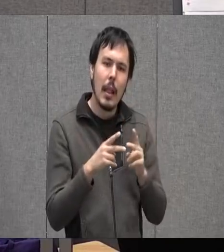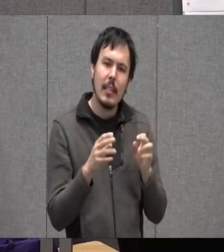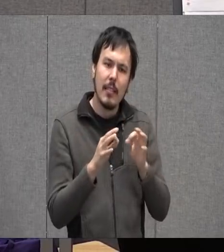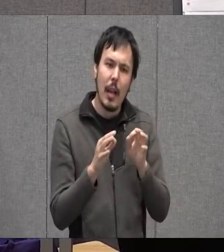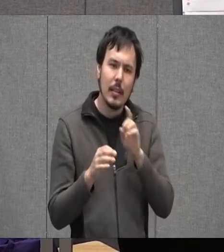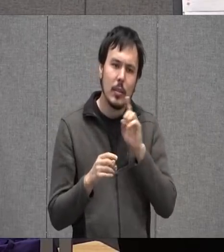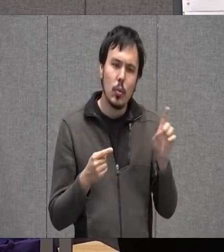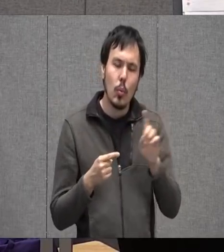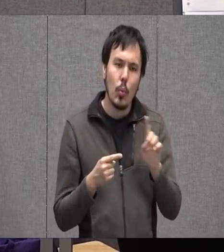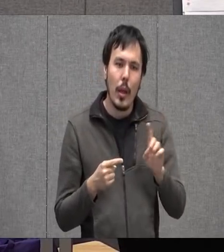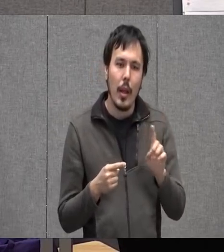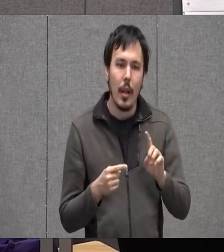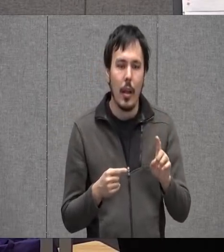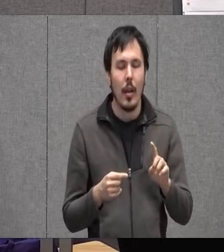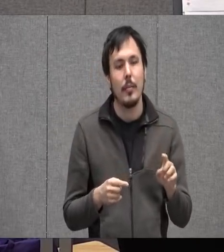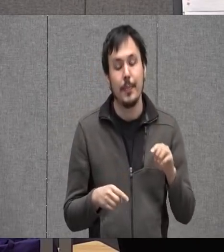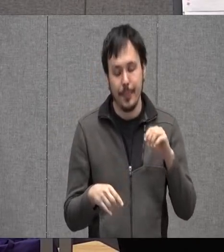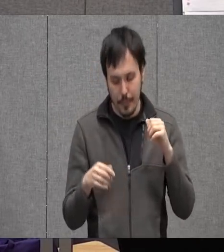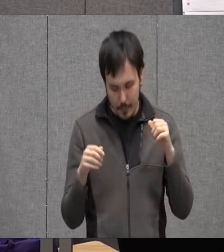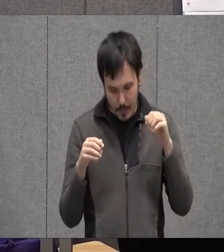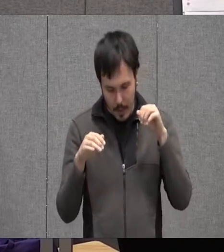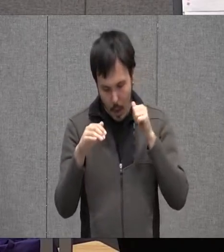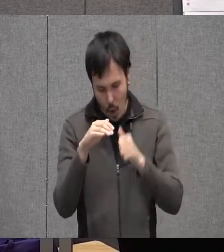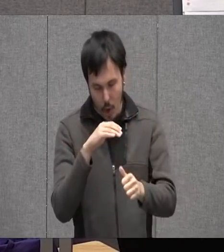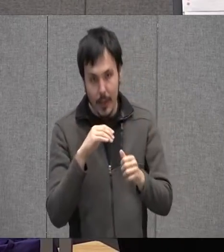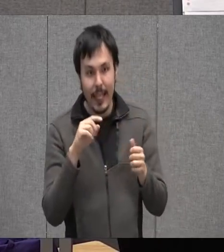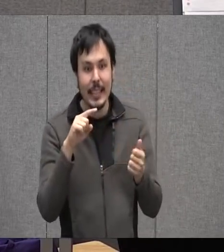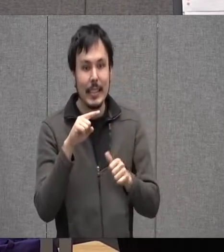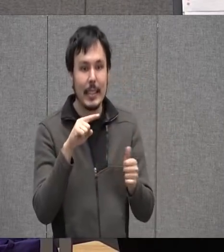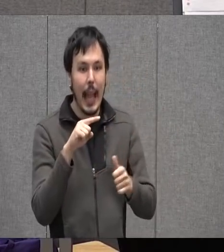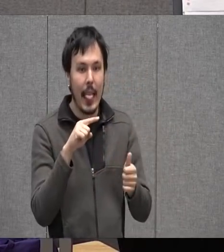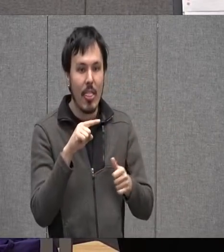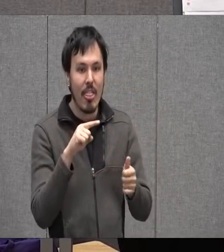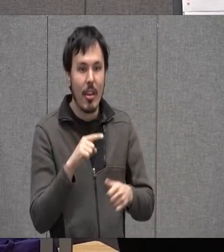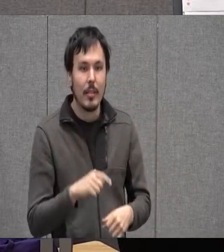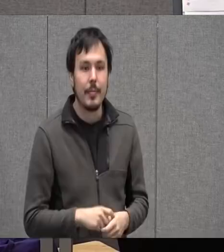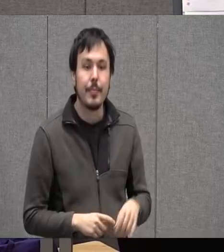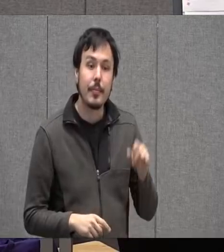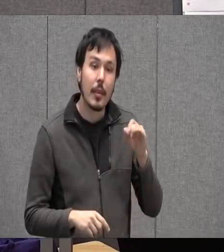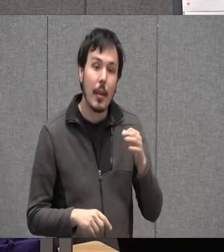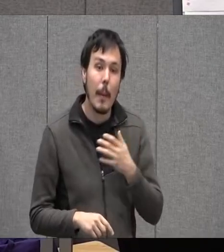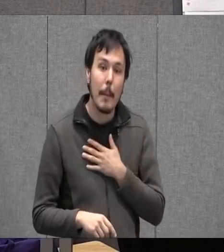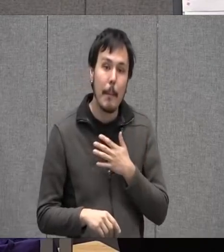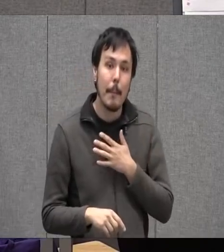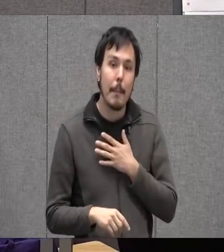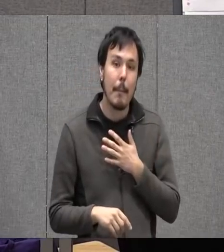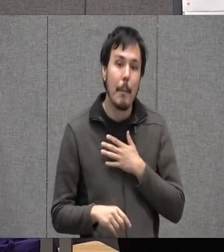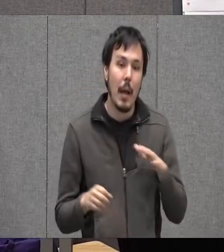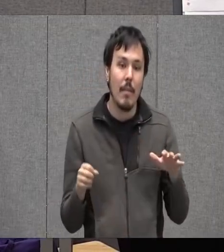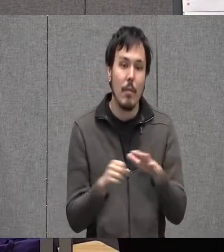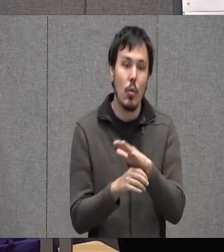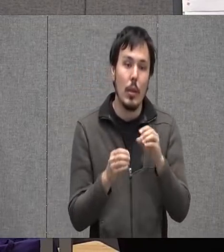It's in tenths. So if my whole was between the one and two, how many